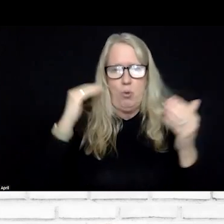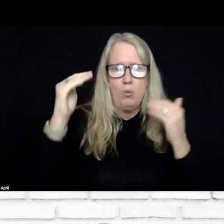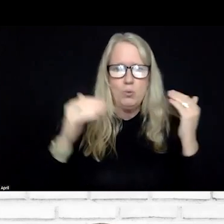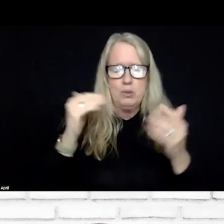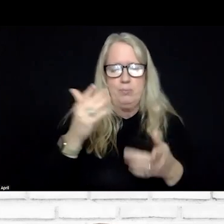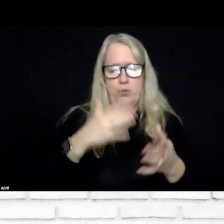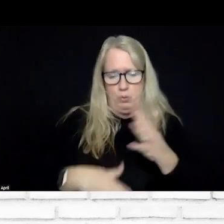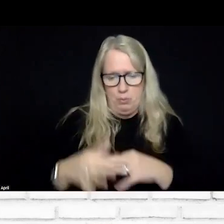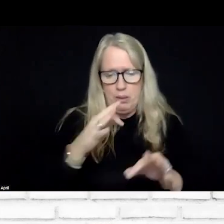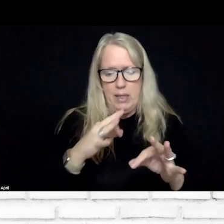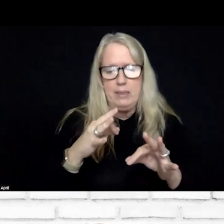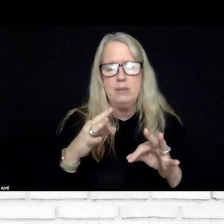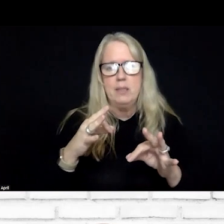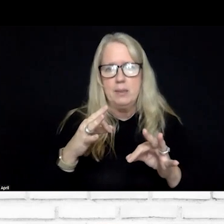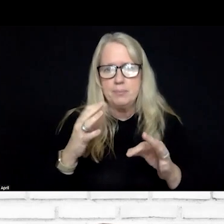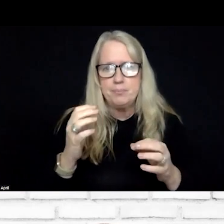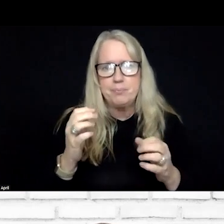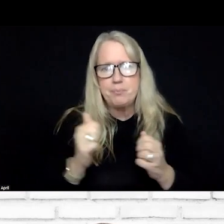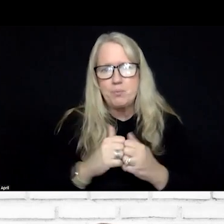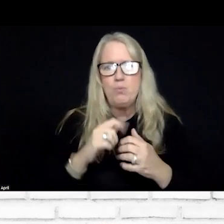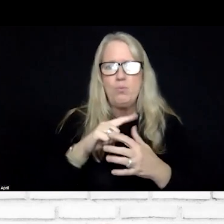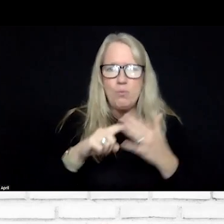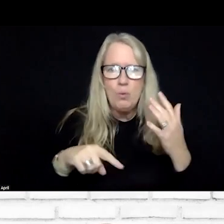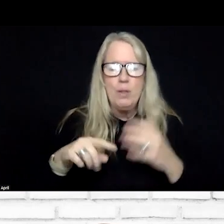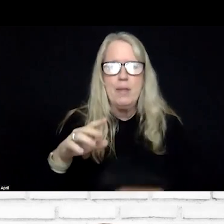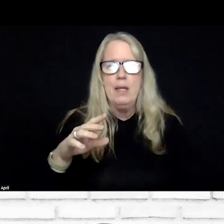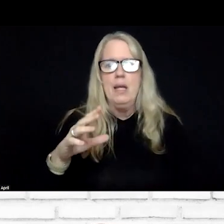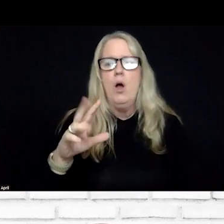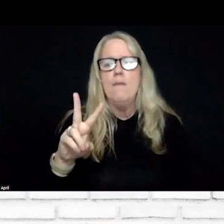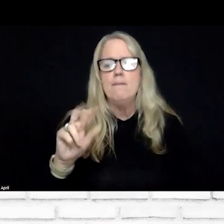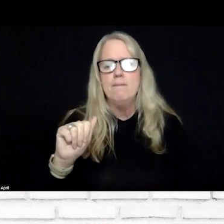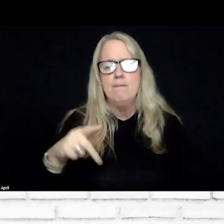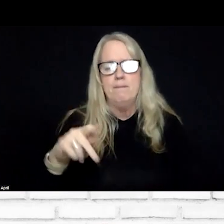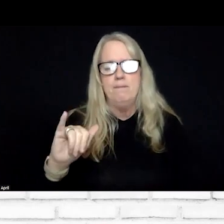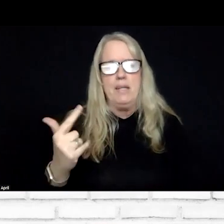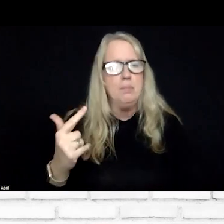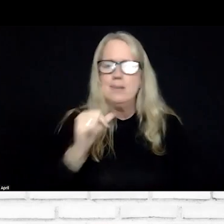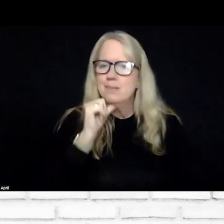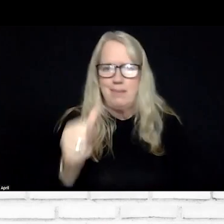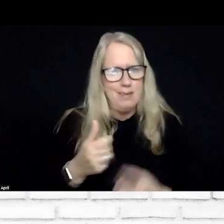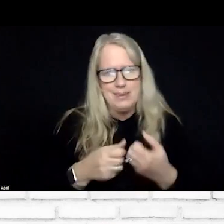IT WITH VAPING. VAPING IS NOT THE SAFE ZONE. WE HAVE THE CDC